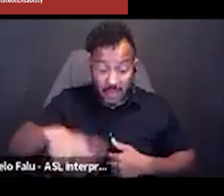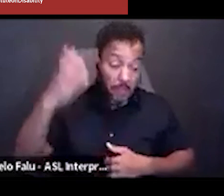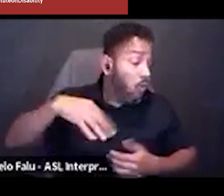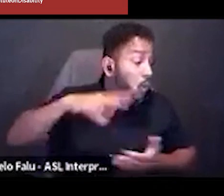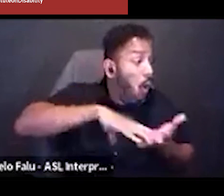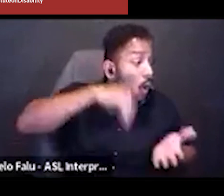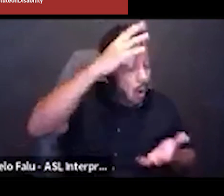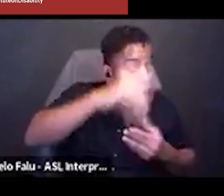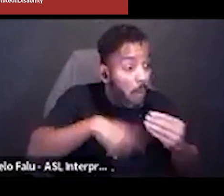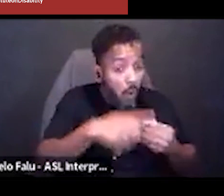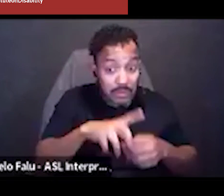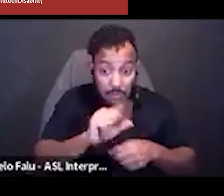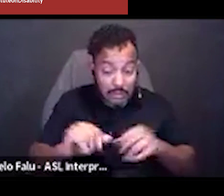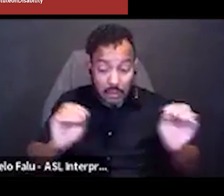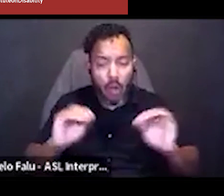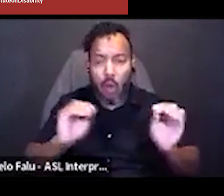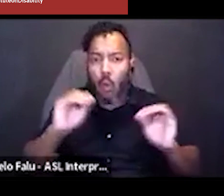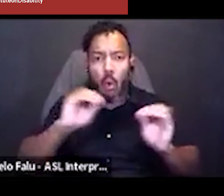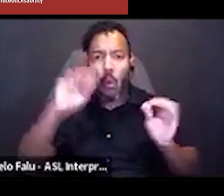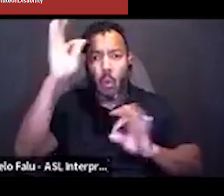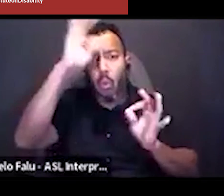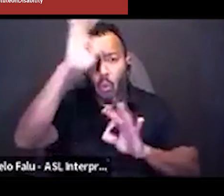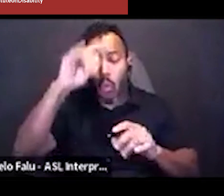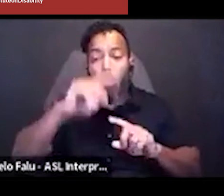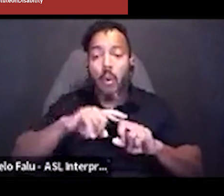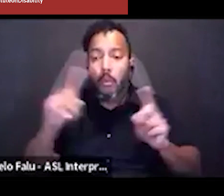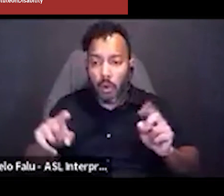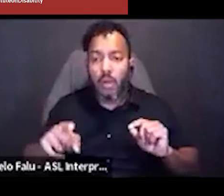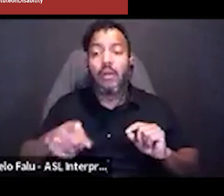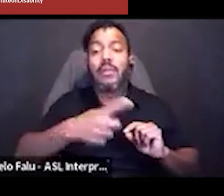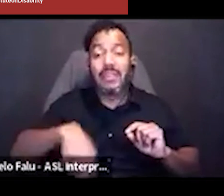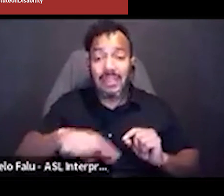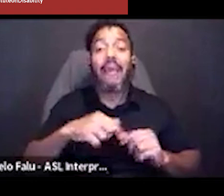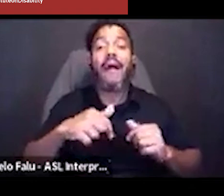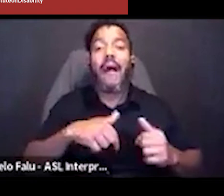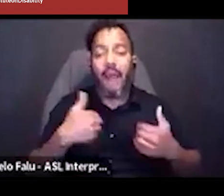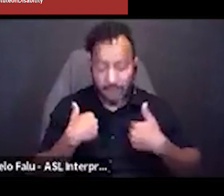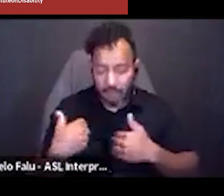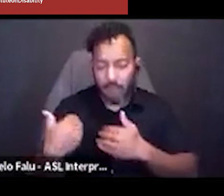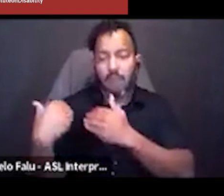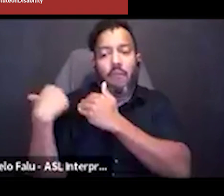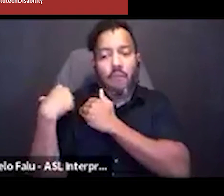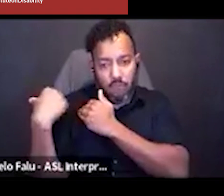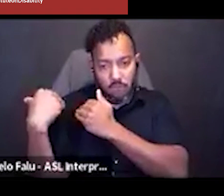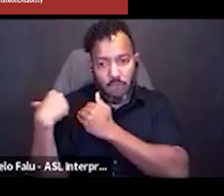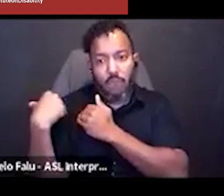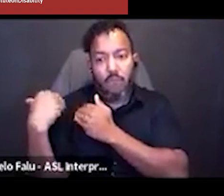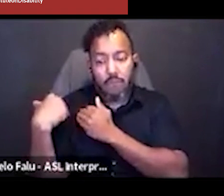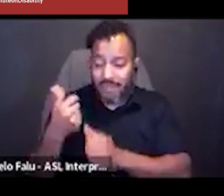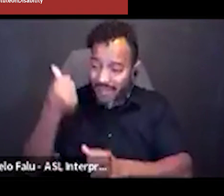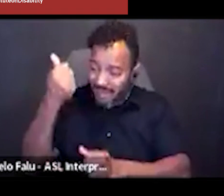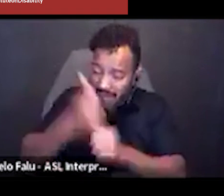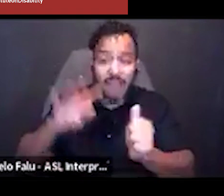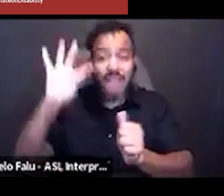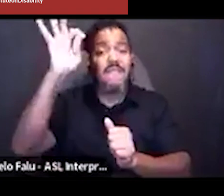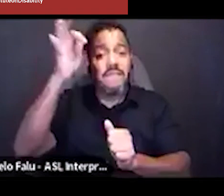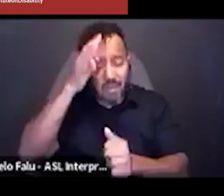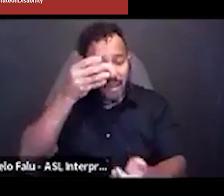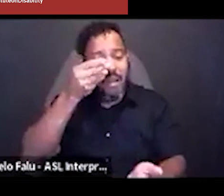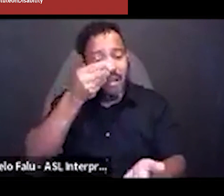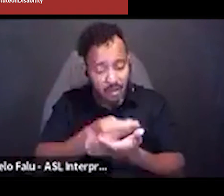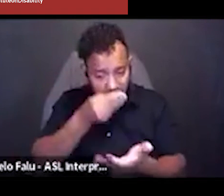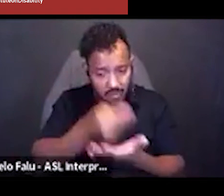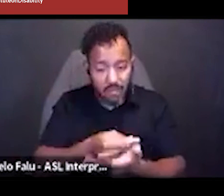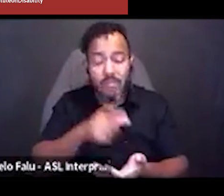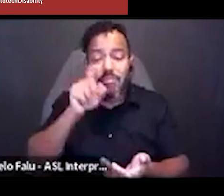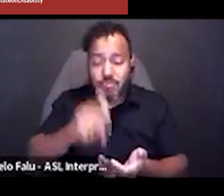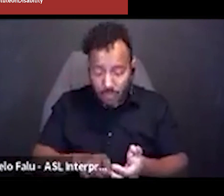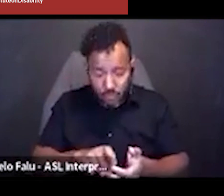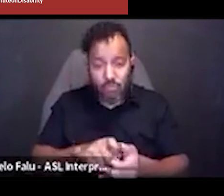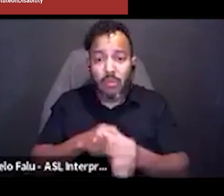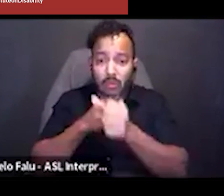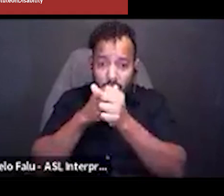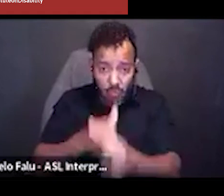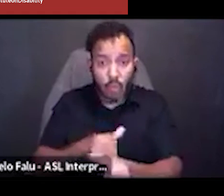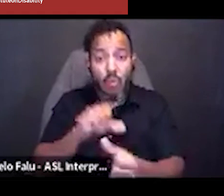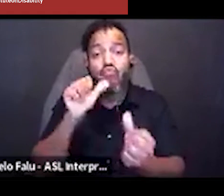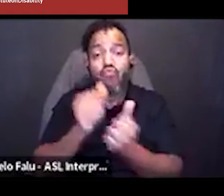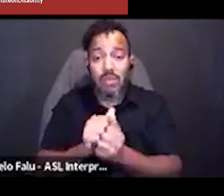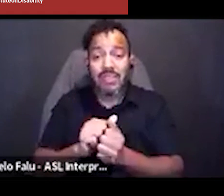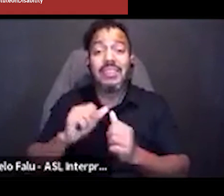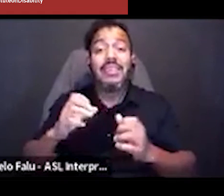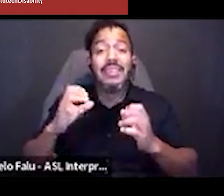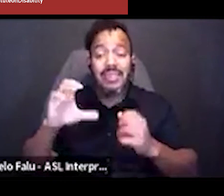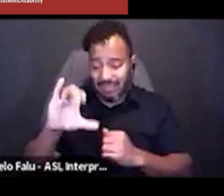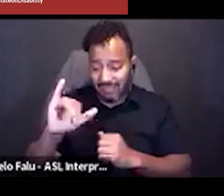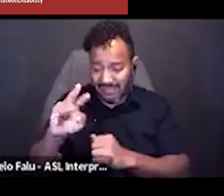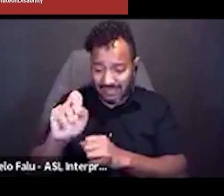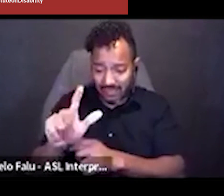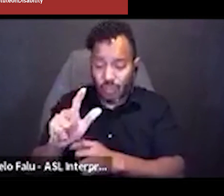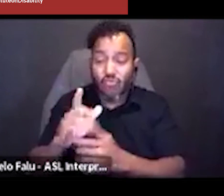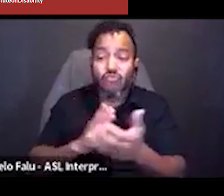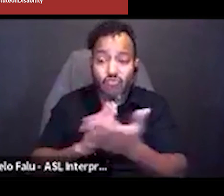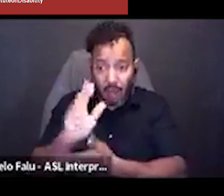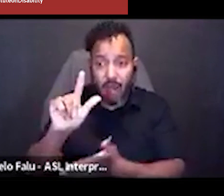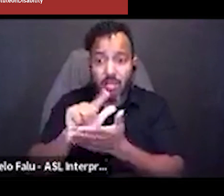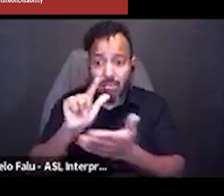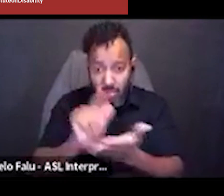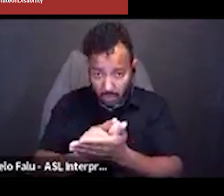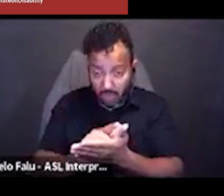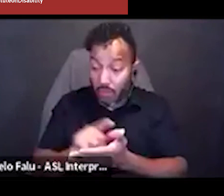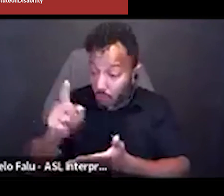is that we -- need to be held accountable.